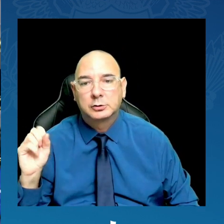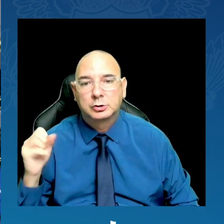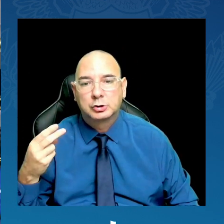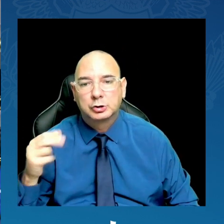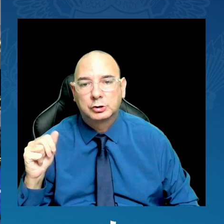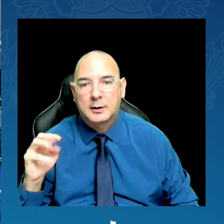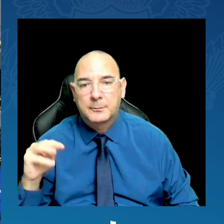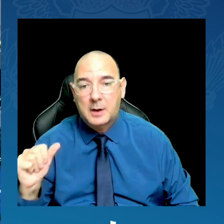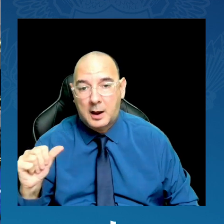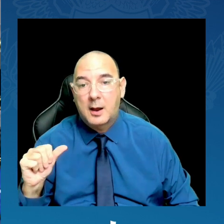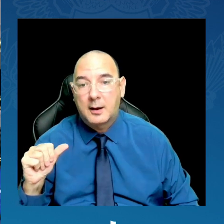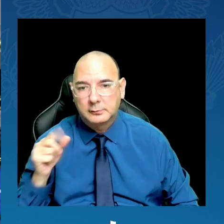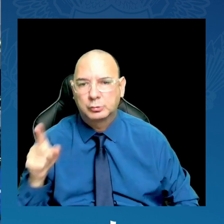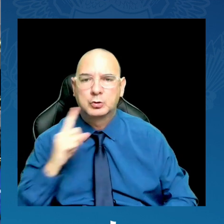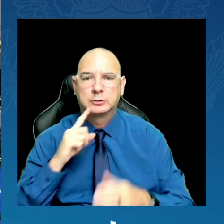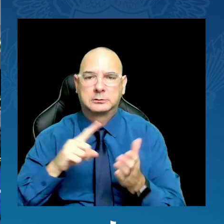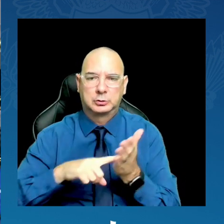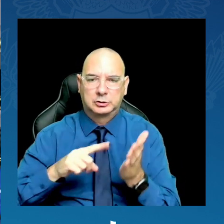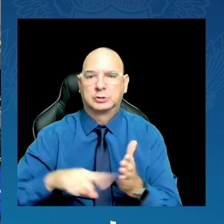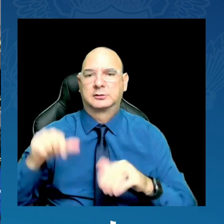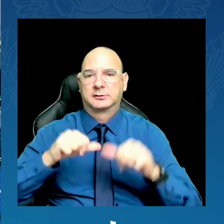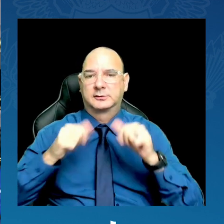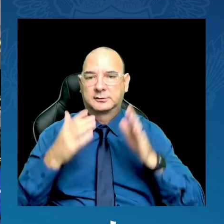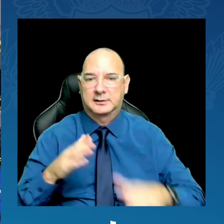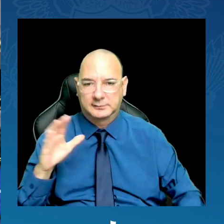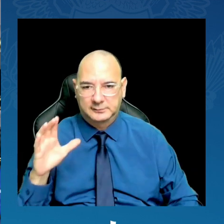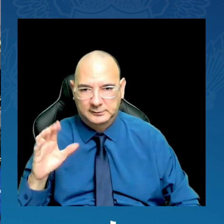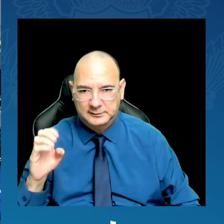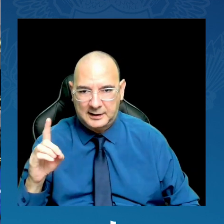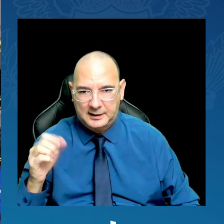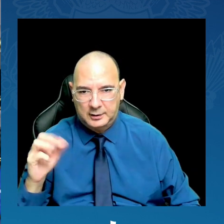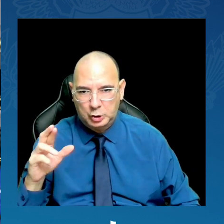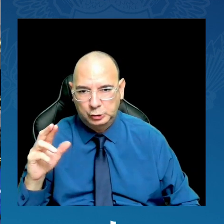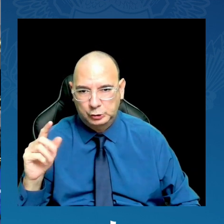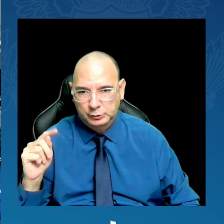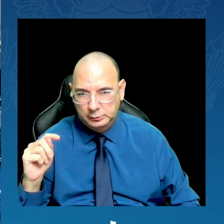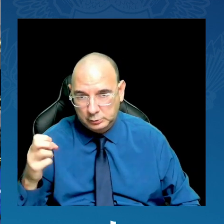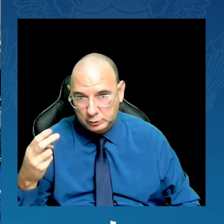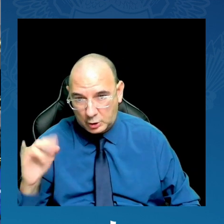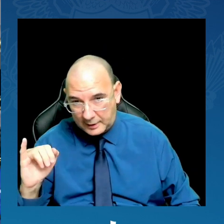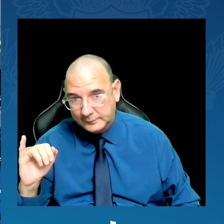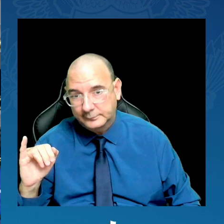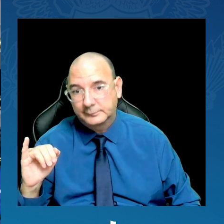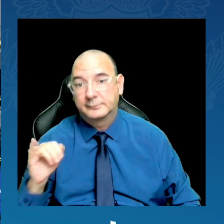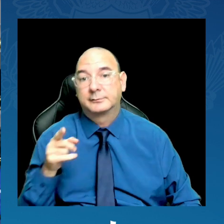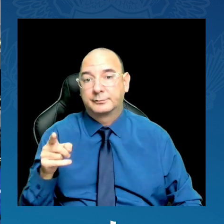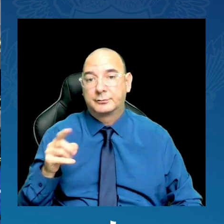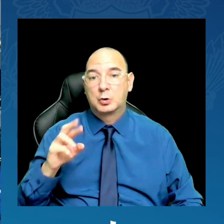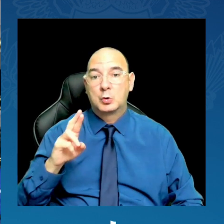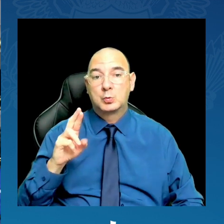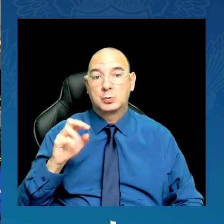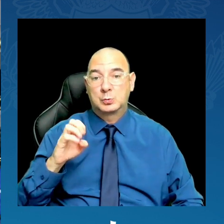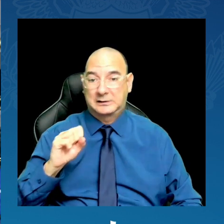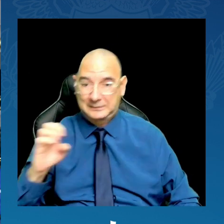And Ms. Korean Injuries was the president of the Commercial Spaceflight Federation. Welcome to you both.